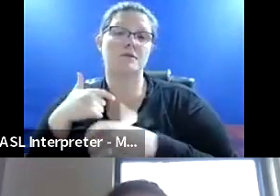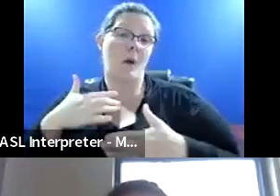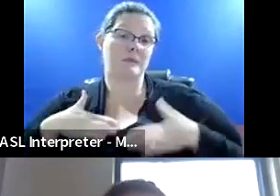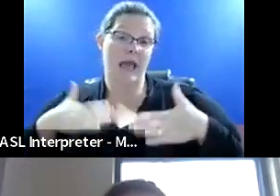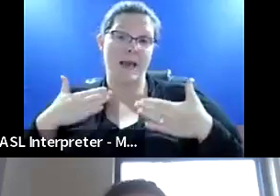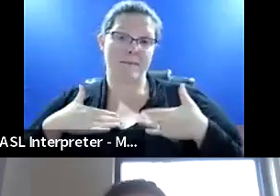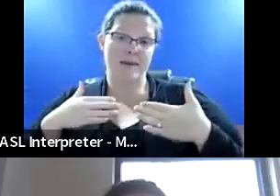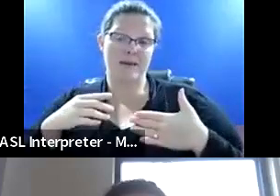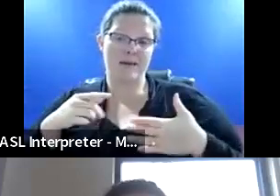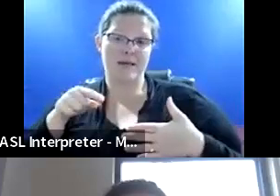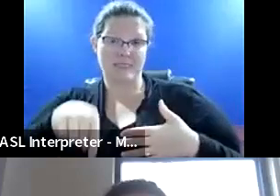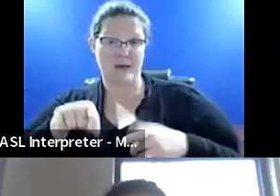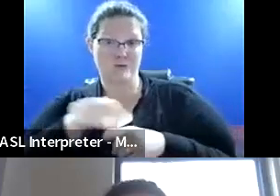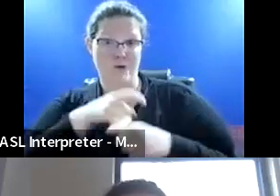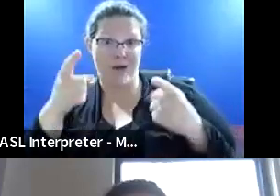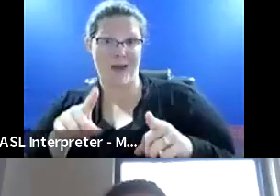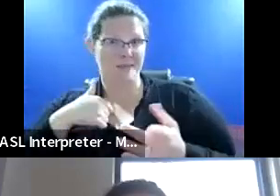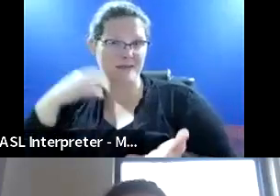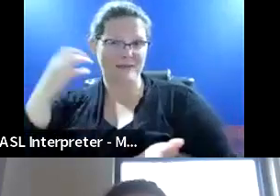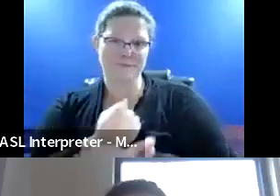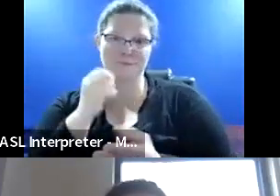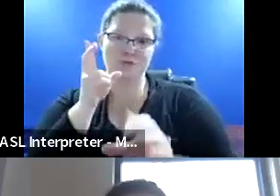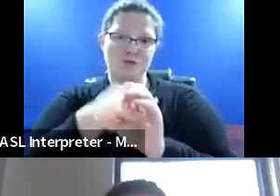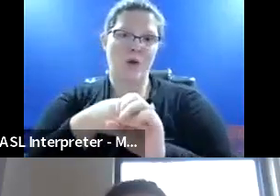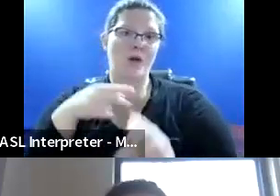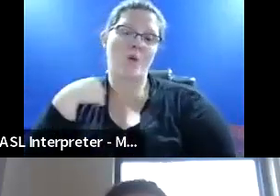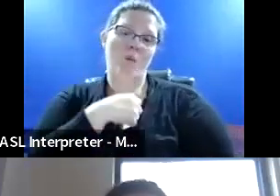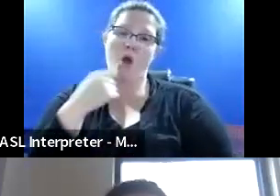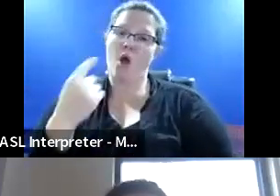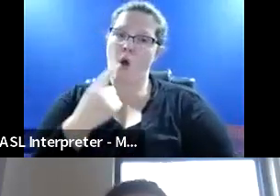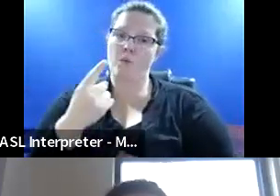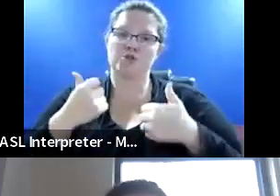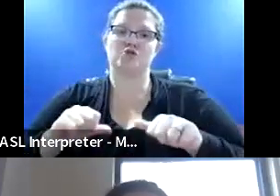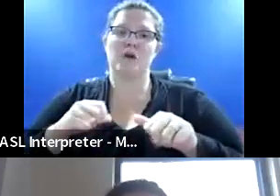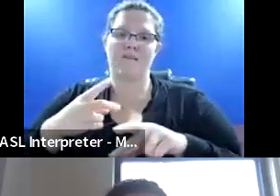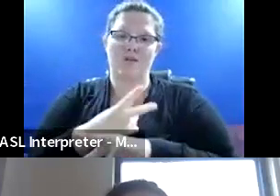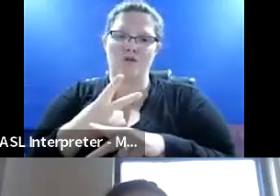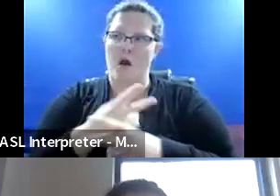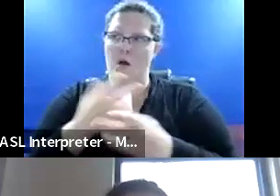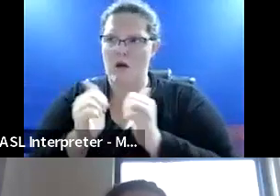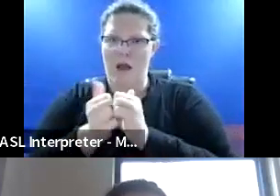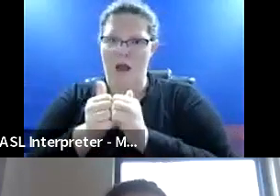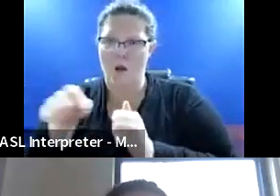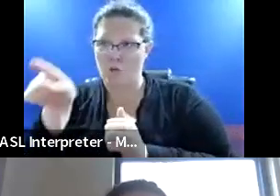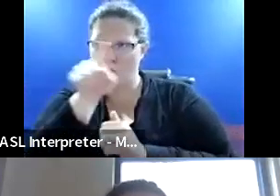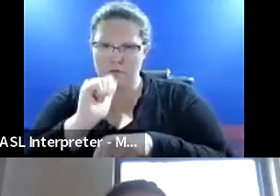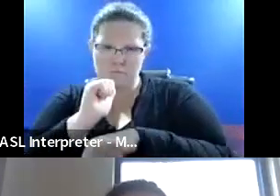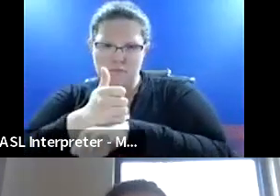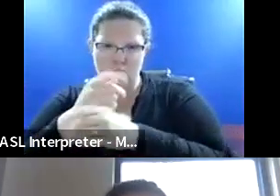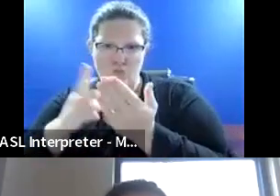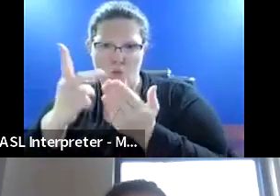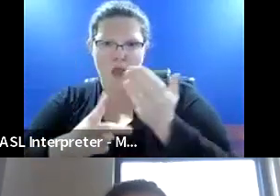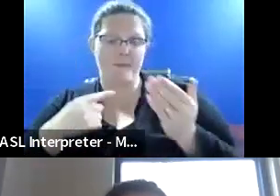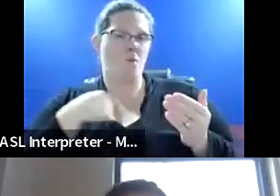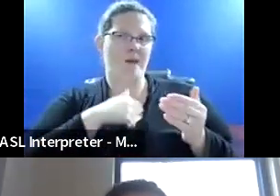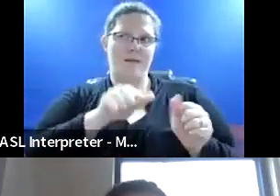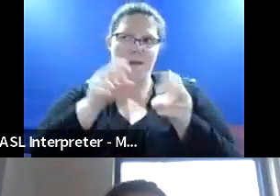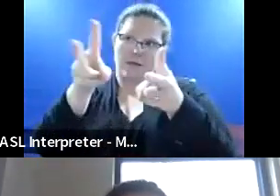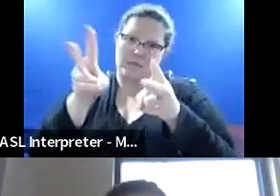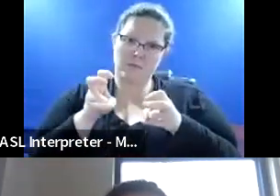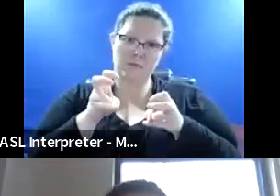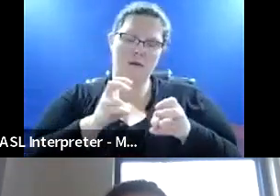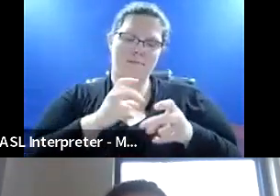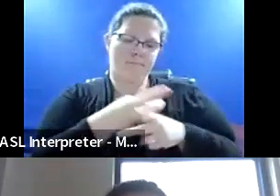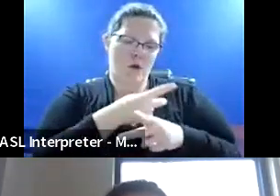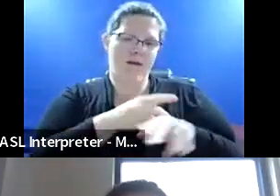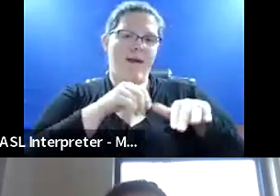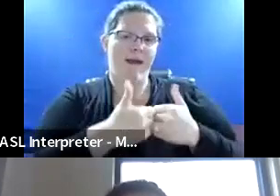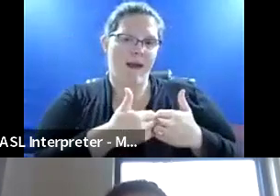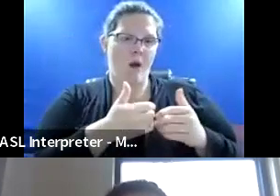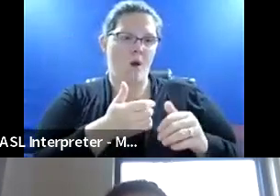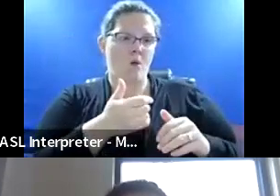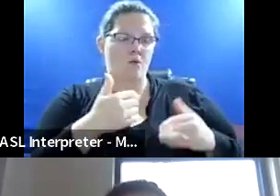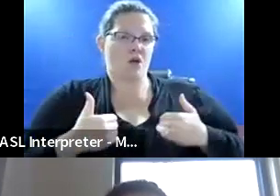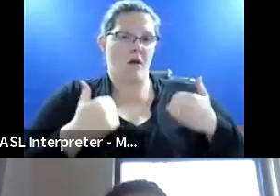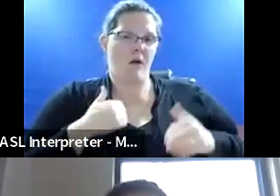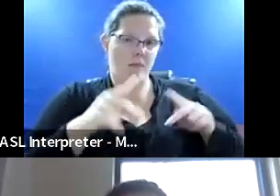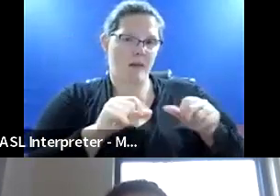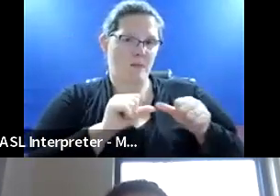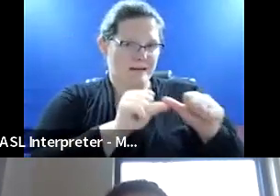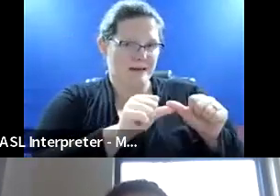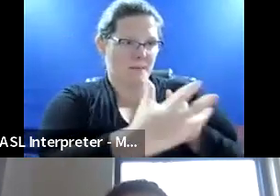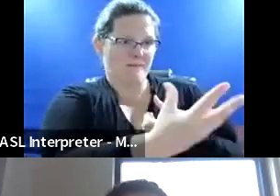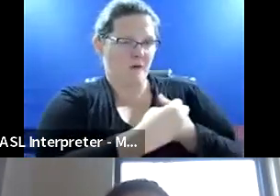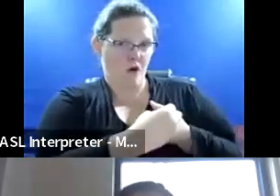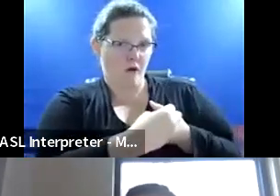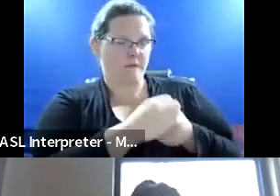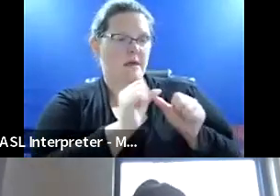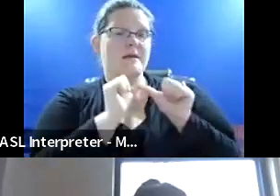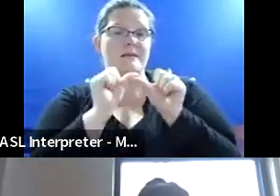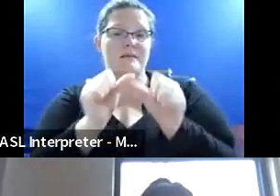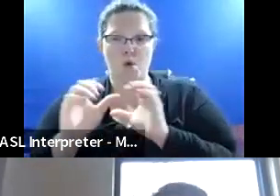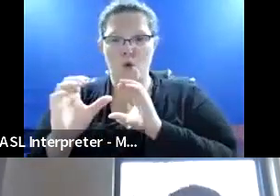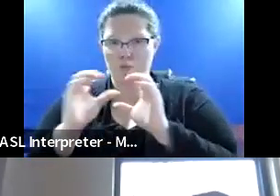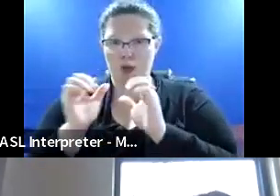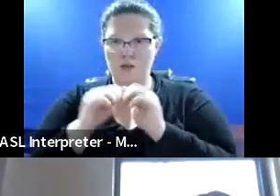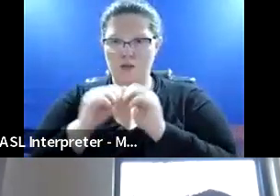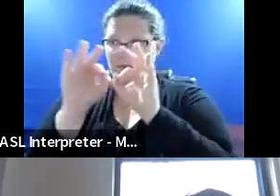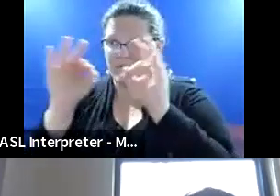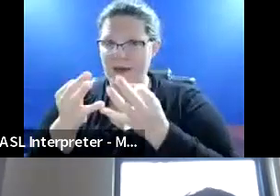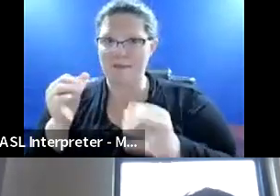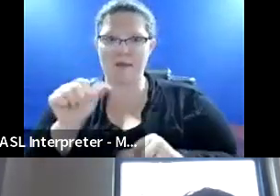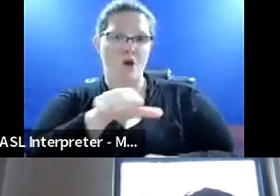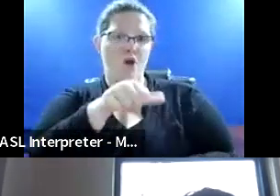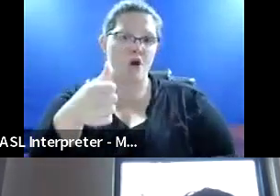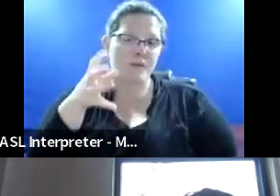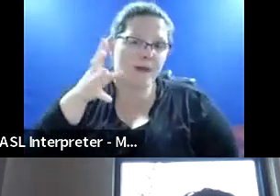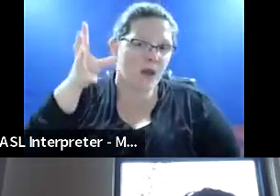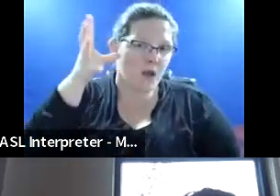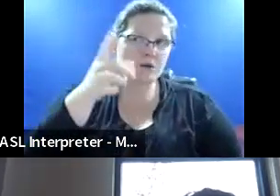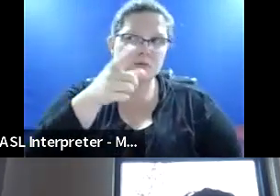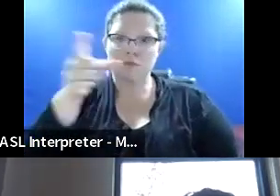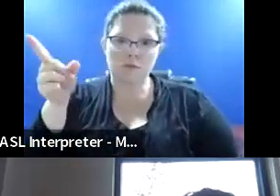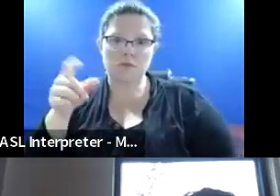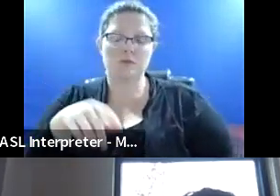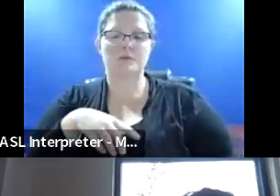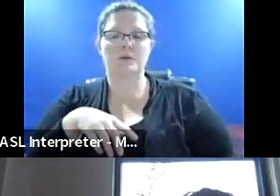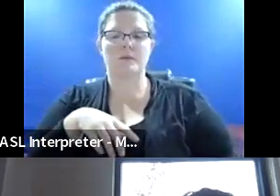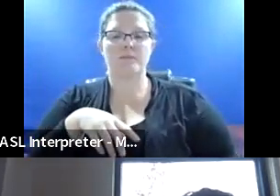IN TERMS OF JUVENILE FACILITIES THEMSELVES OR HAVING ONE, MAYBE TWO PARENTS, WHO ARE EITHER CURRENTLY BEHIND THE WALL OR HAVE BEEN AND TRYING REALLY HARD TO KEEP THAT RELATIONSHIP, THAT ACTIVE COMMUNICATION WITH PEOPLE.